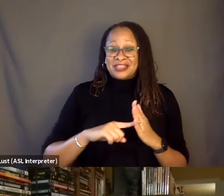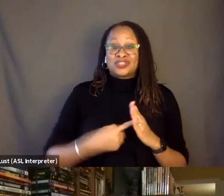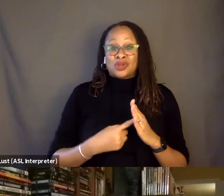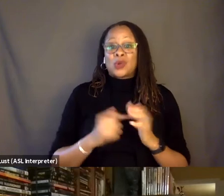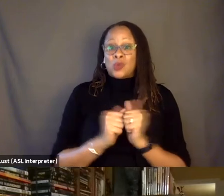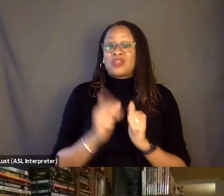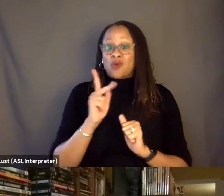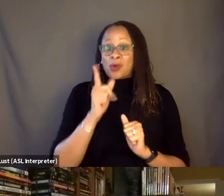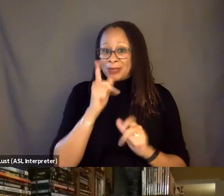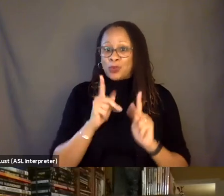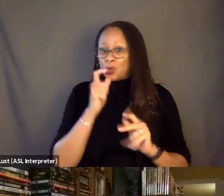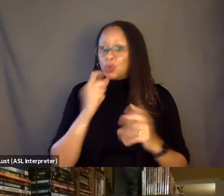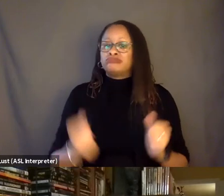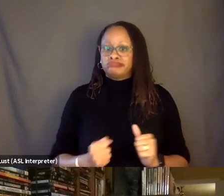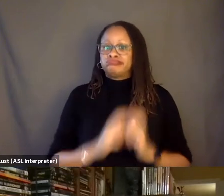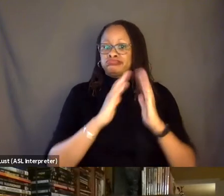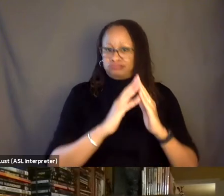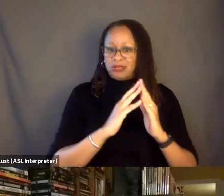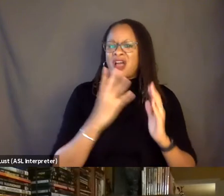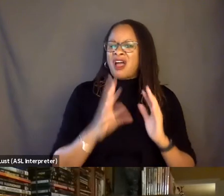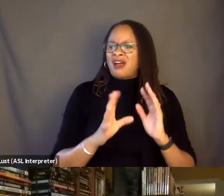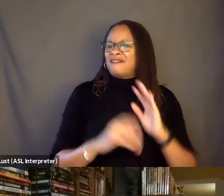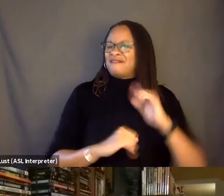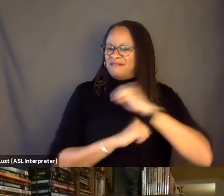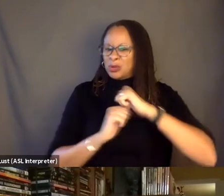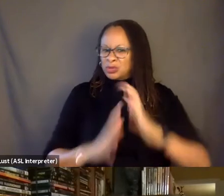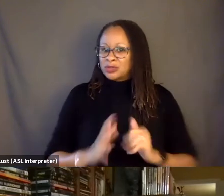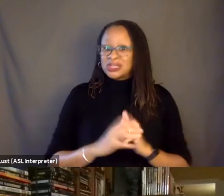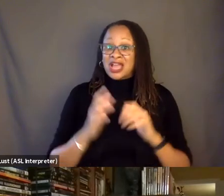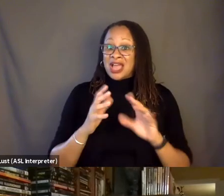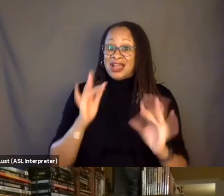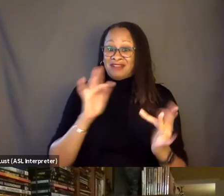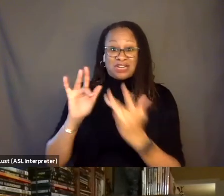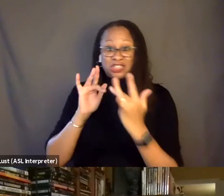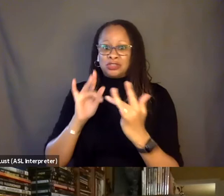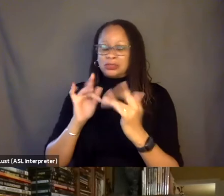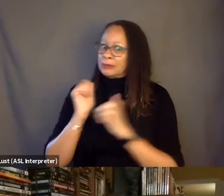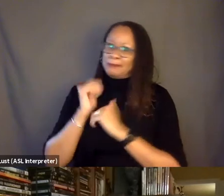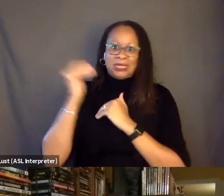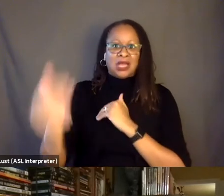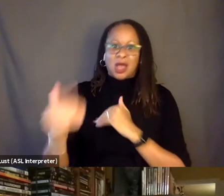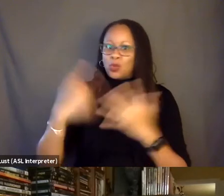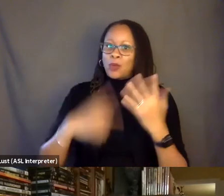It is, it's like in terms of reach, we have gone beyond what we could have thought. And we did that in the first year and a half, you know?